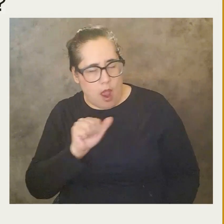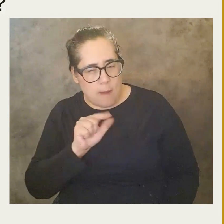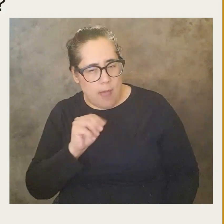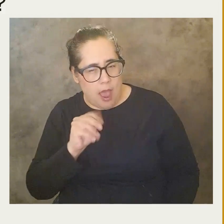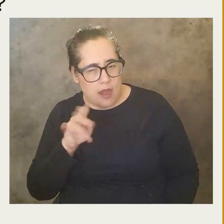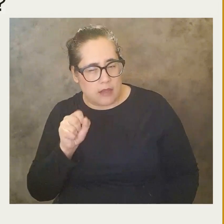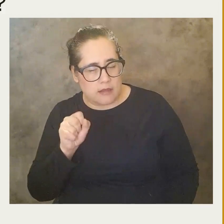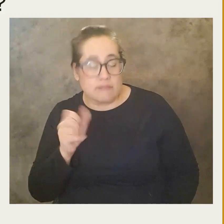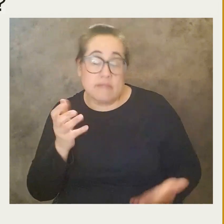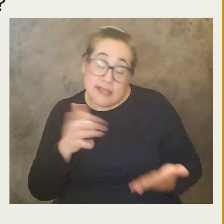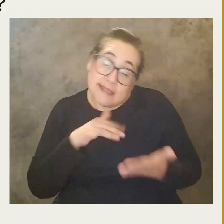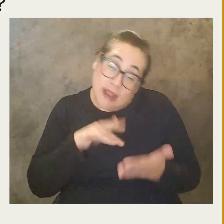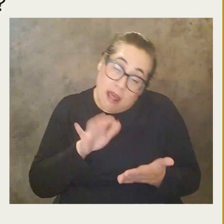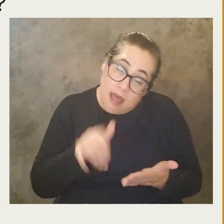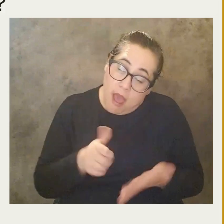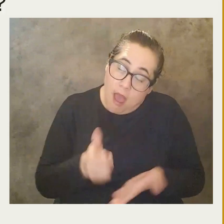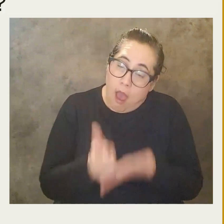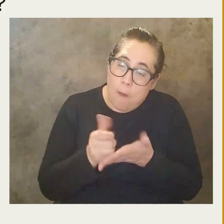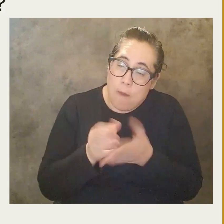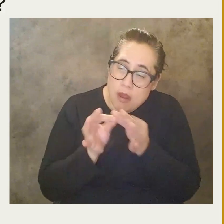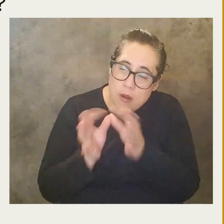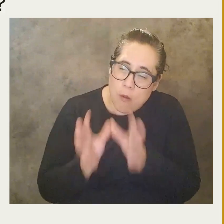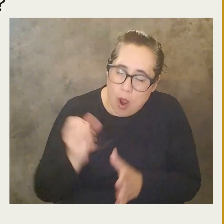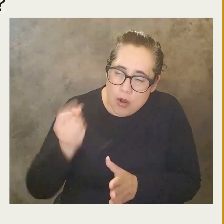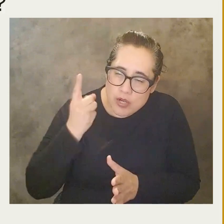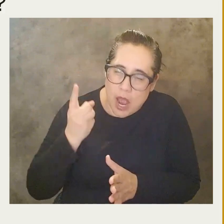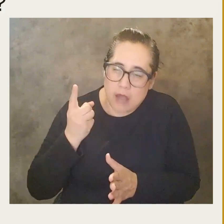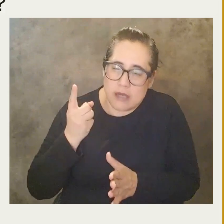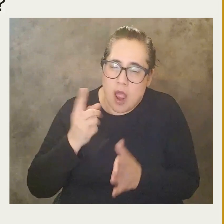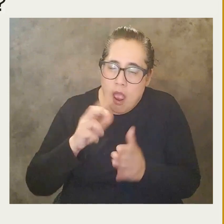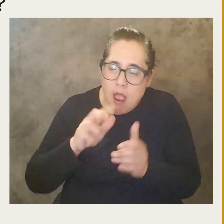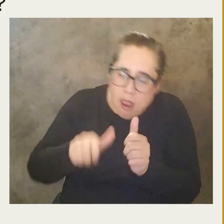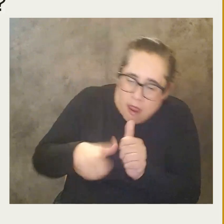Studying pragmatics helps interpreters understand ... implied meanings.